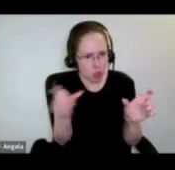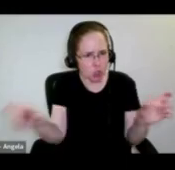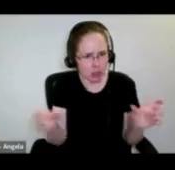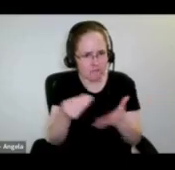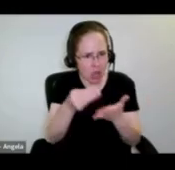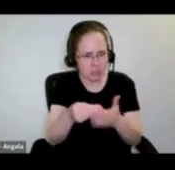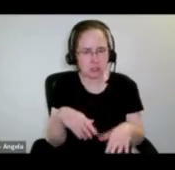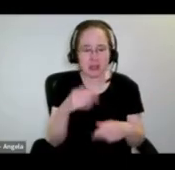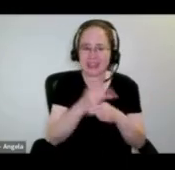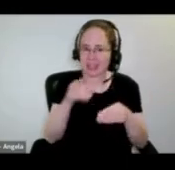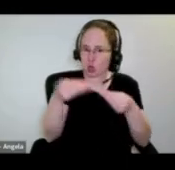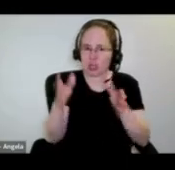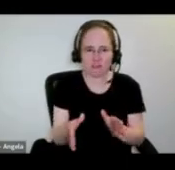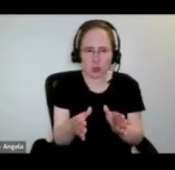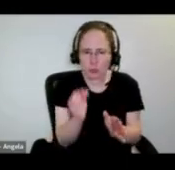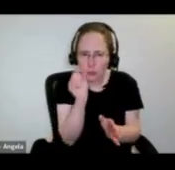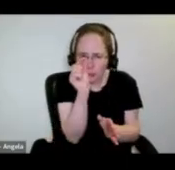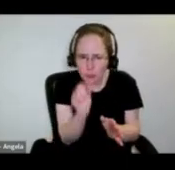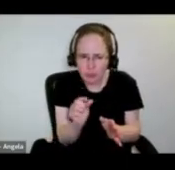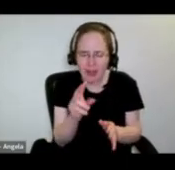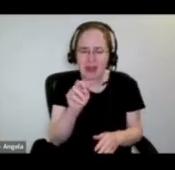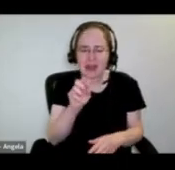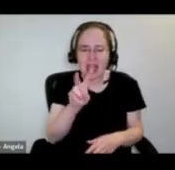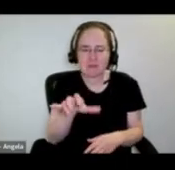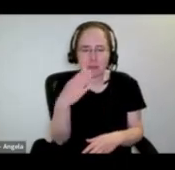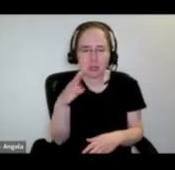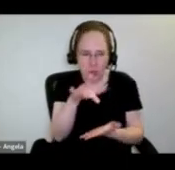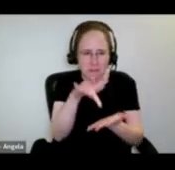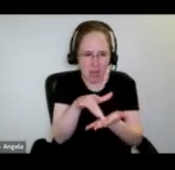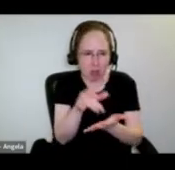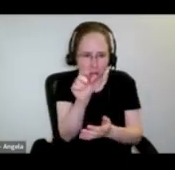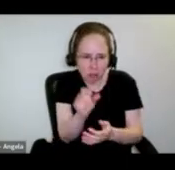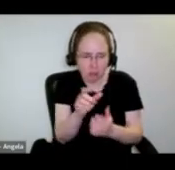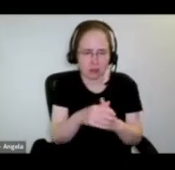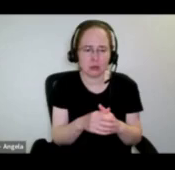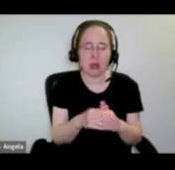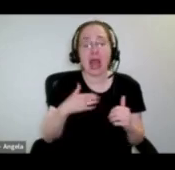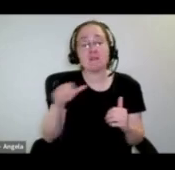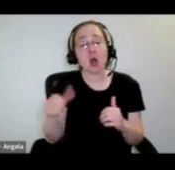David Watkins: It's a relatively small amount compared to other funds, so caregiver is just that